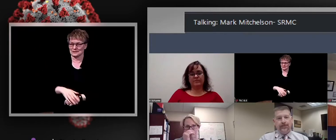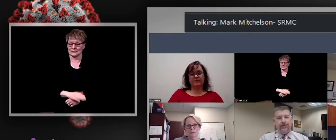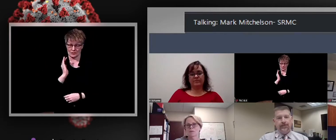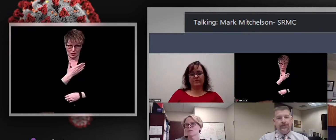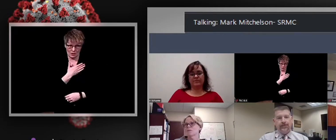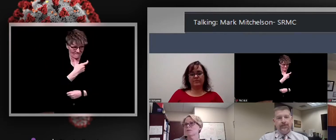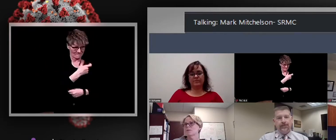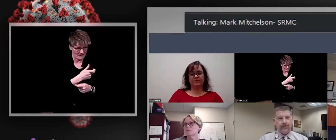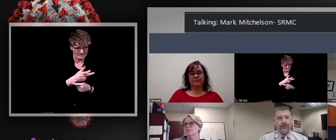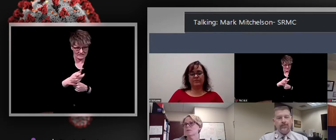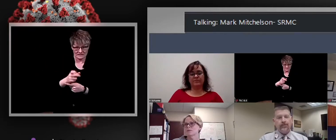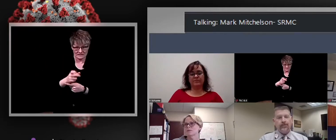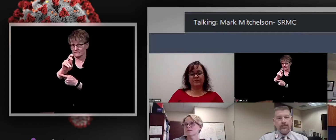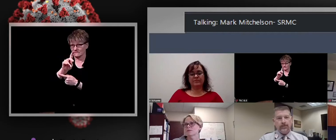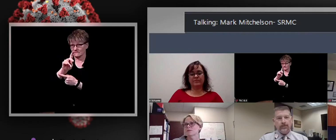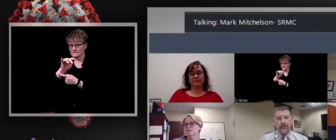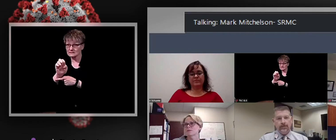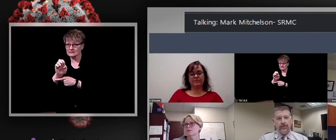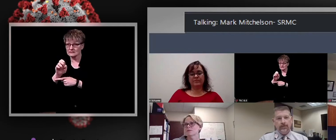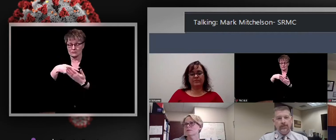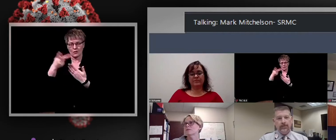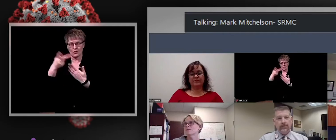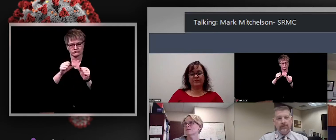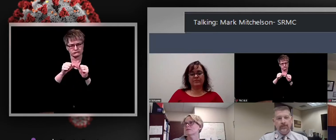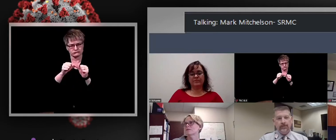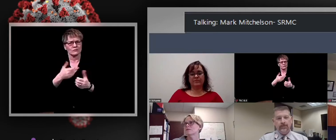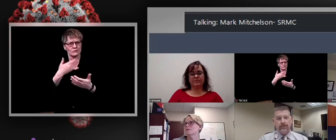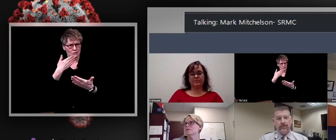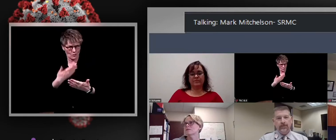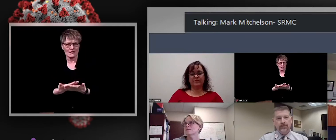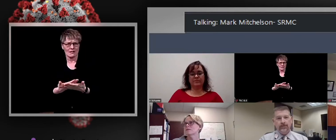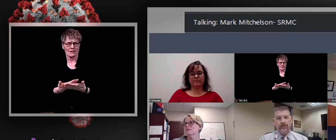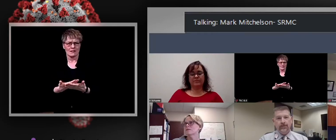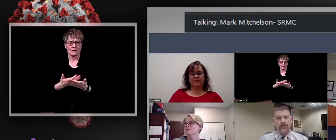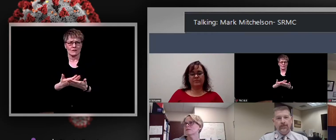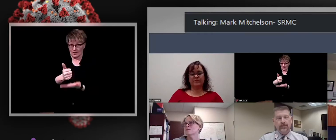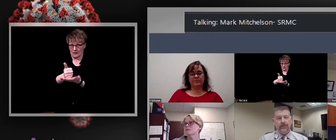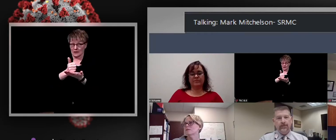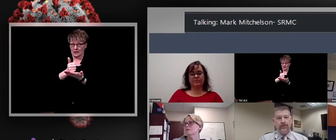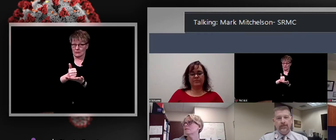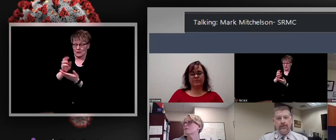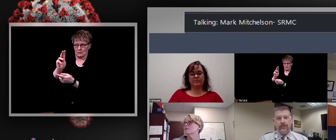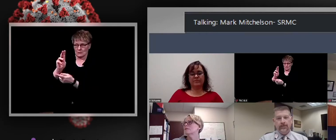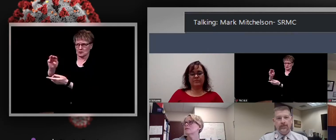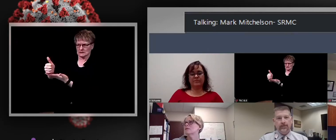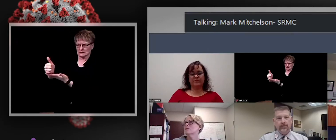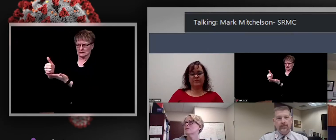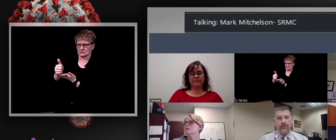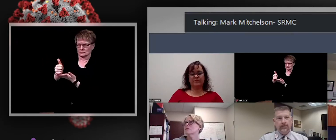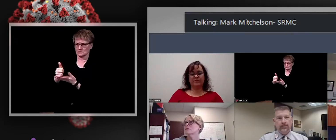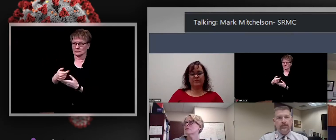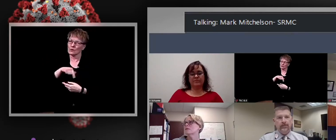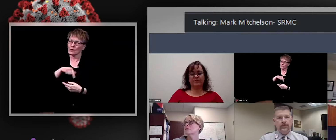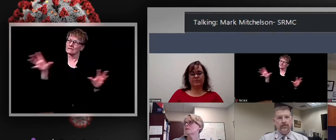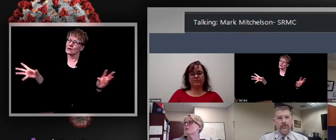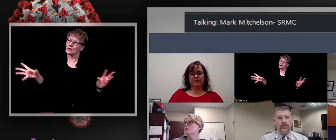with the help of Mercy and the county. I think as of today, we've done about 400 vaccinations